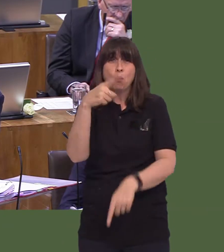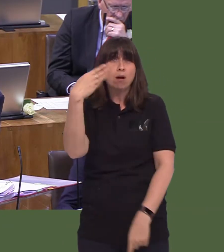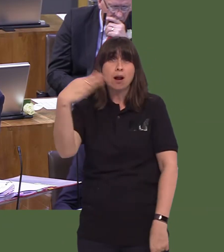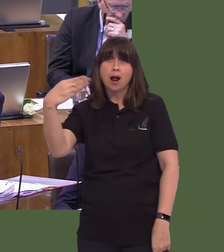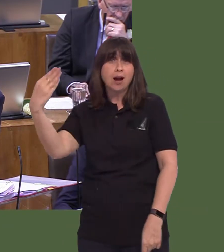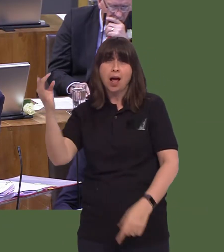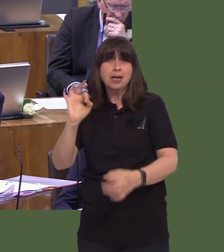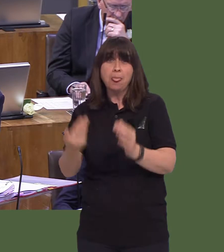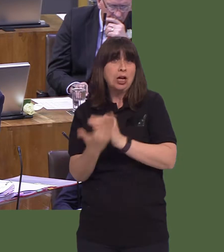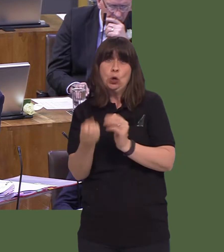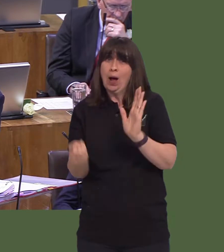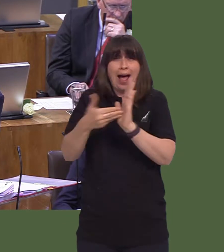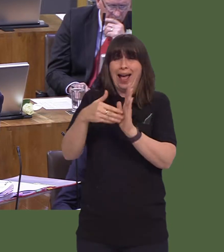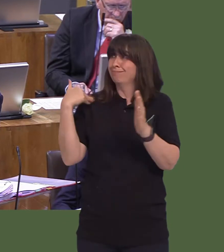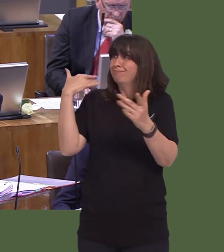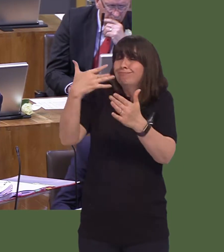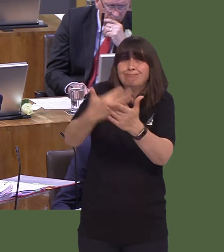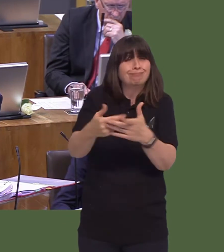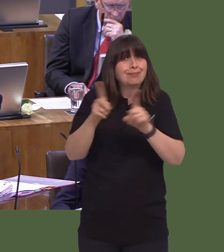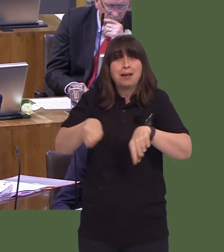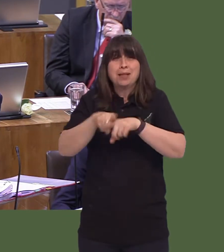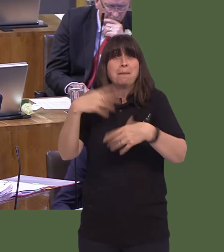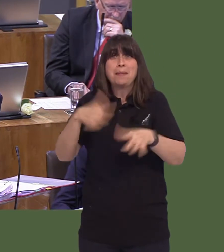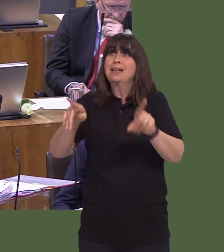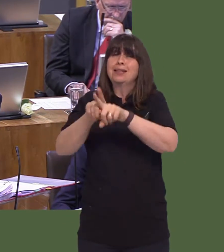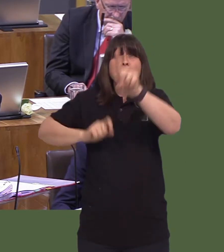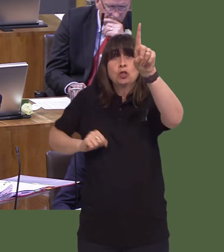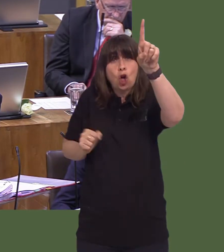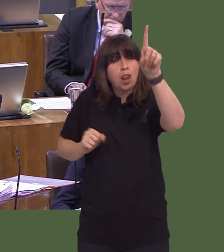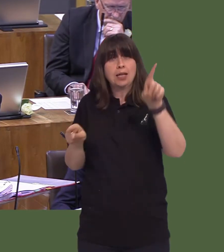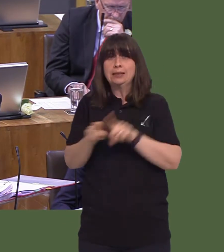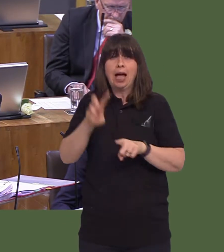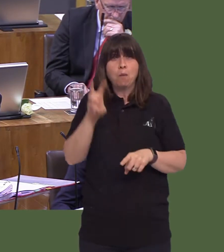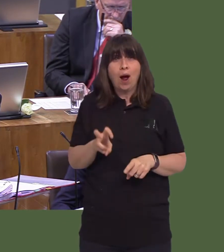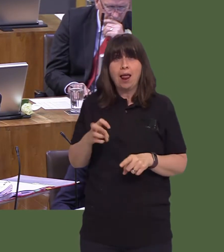The reality is that it's always been the case, both in Scotland and in Wales, that the UK